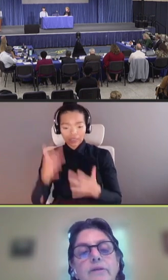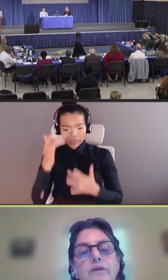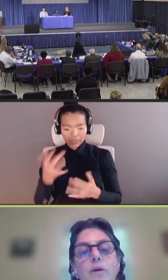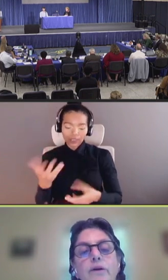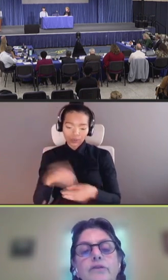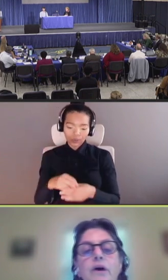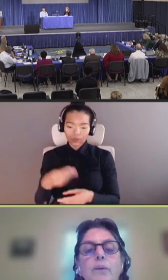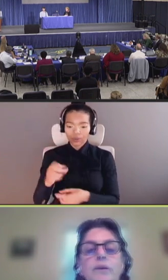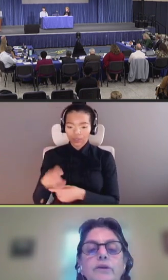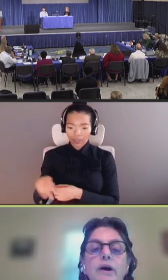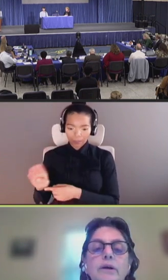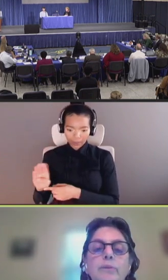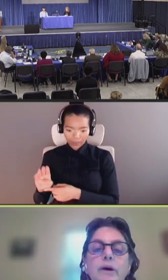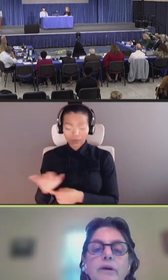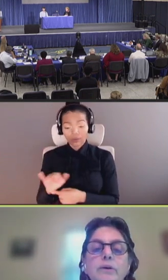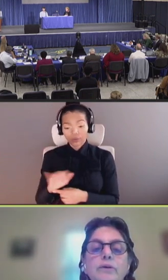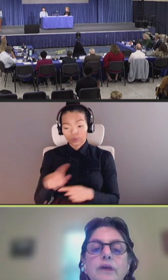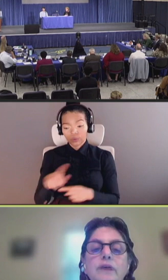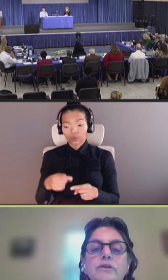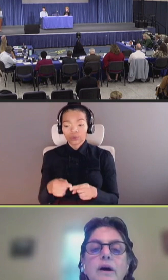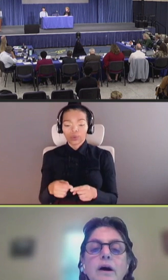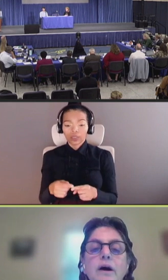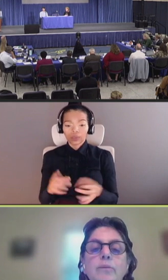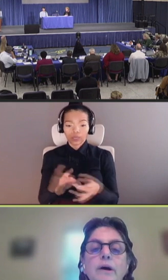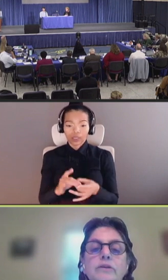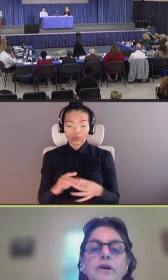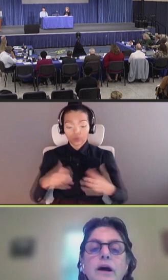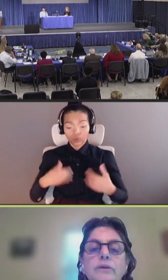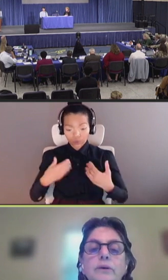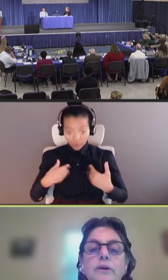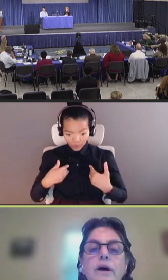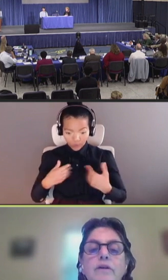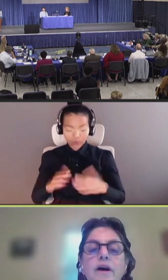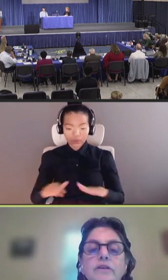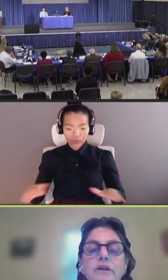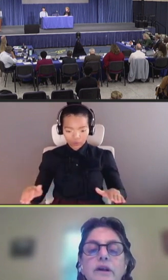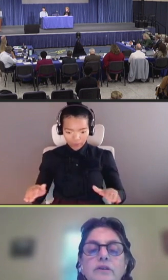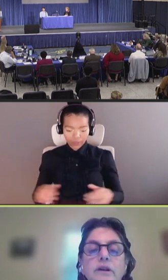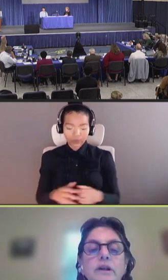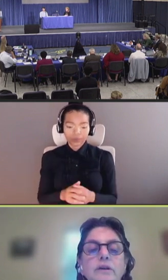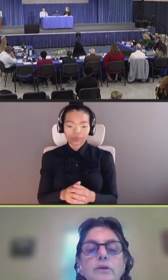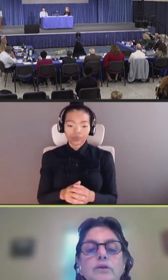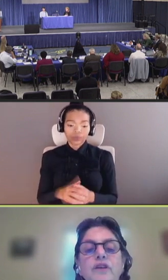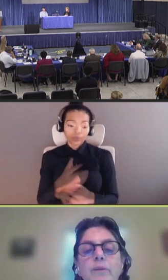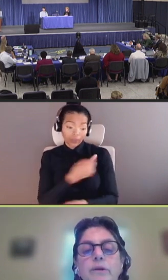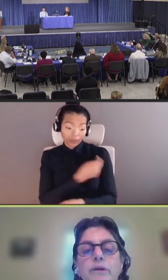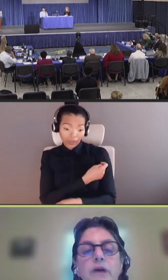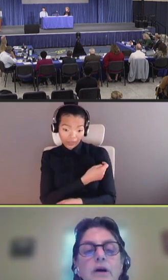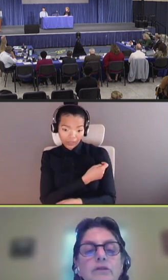of course, when you're talking about youth and childhood vaccination, it includes families. So,